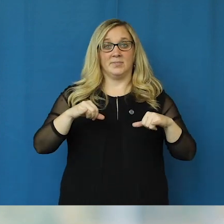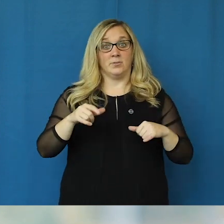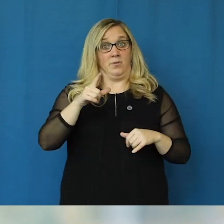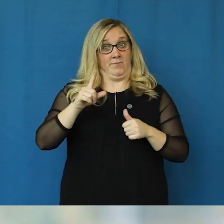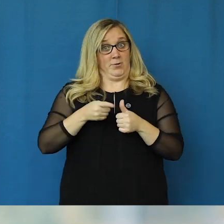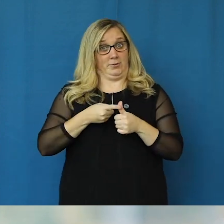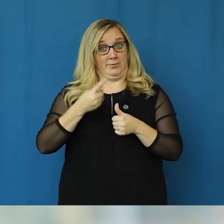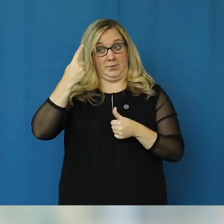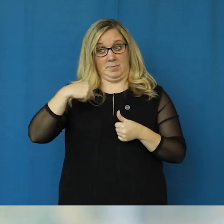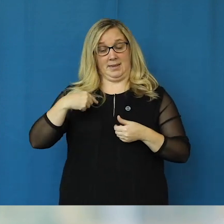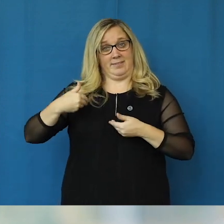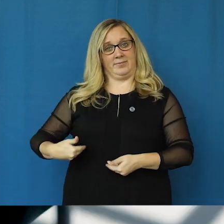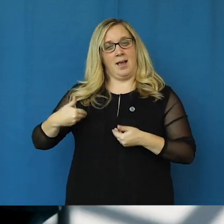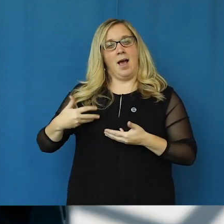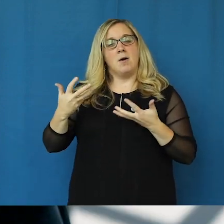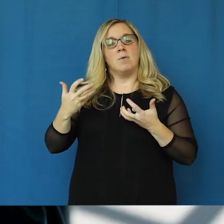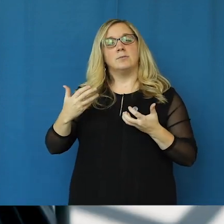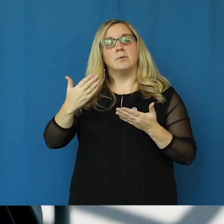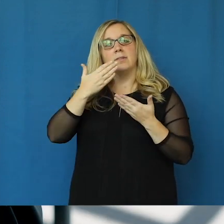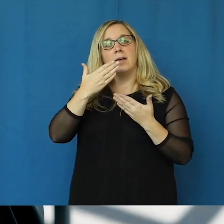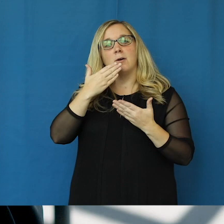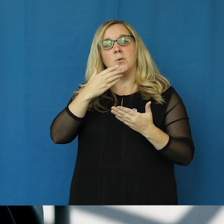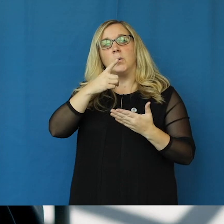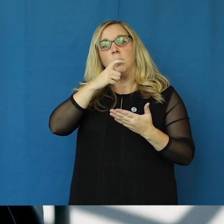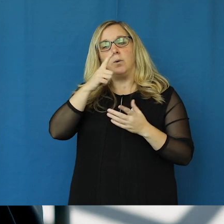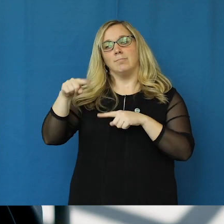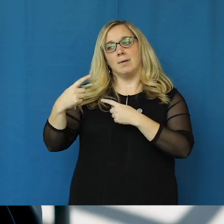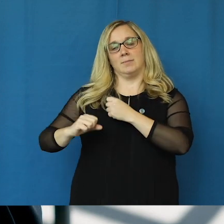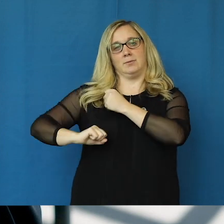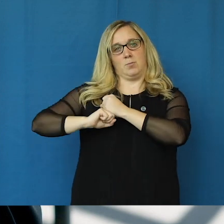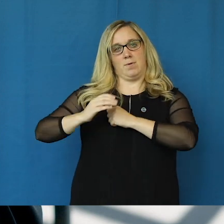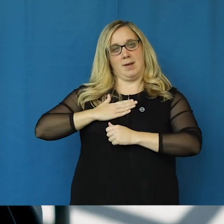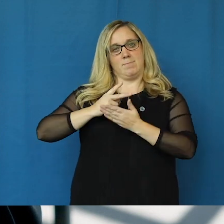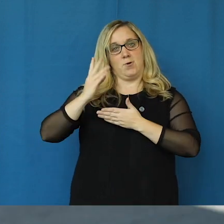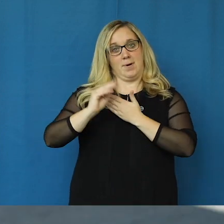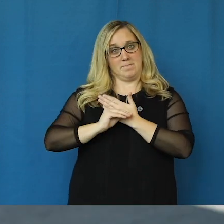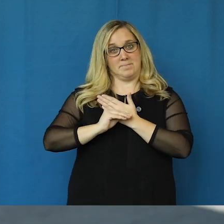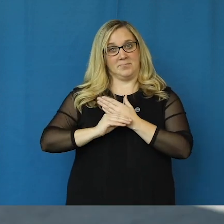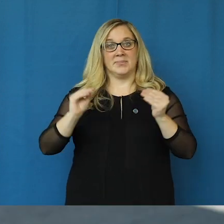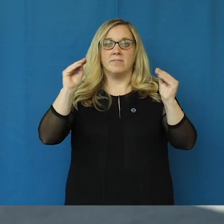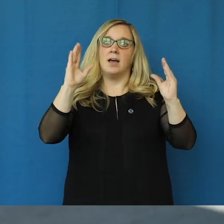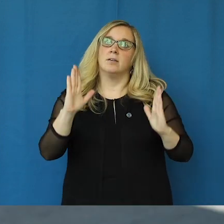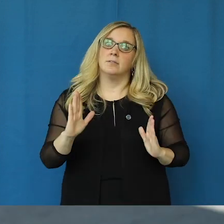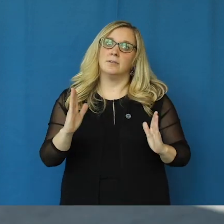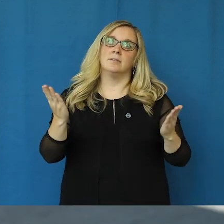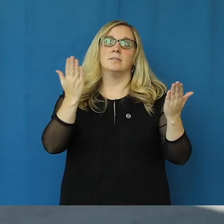myself and my fellow graduates to thank the people who have supported us during our time as students. To our faulty, for supporting us,